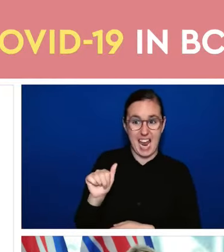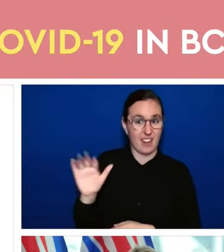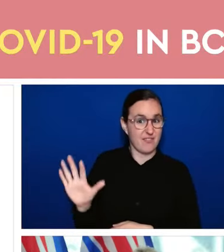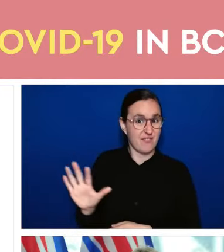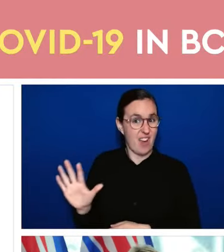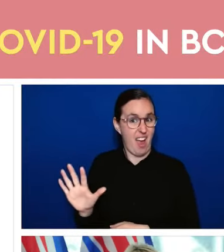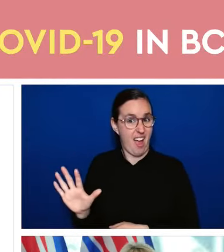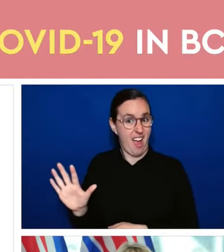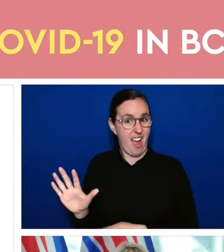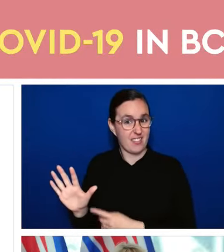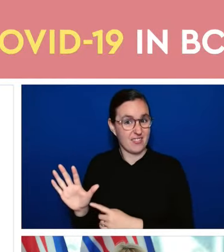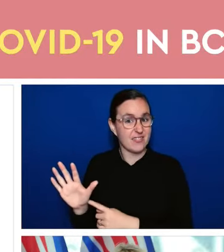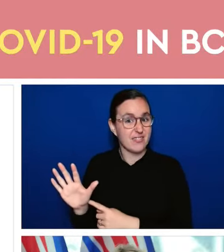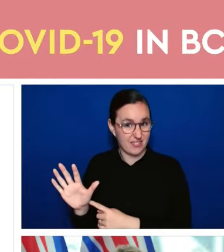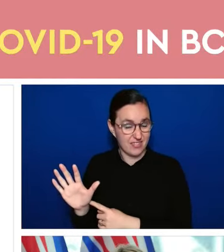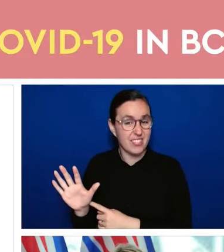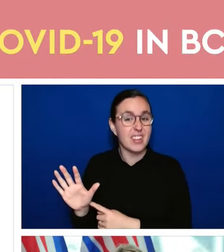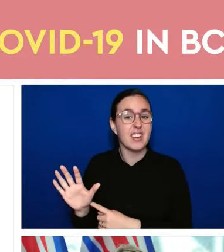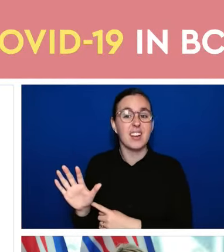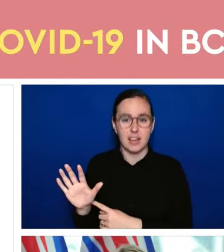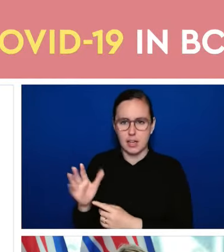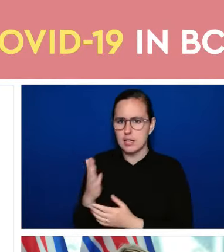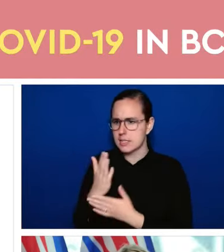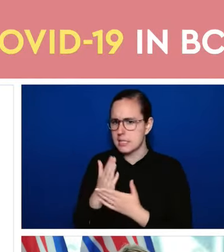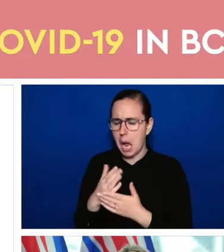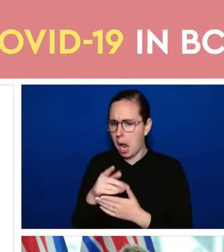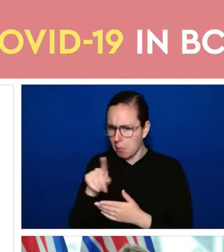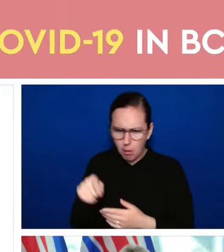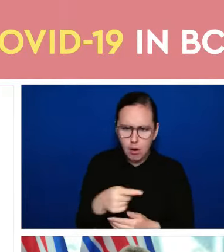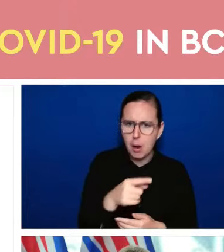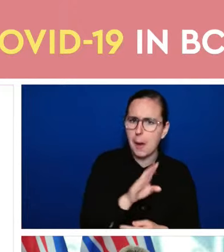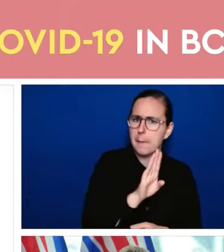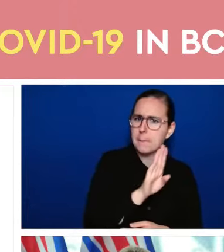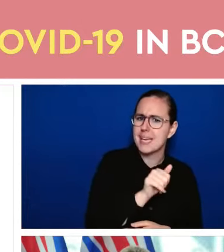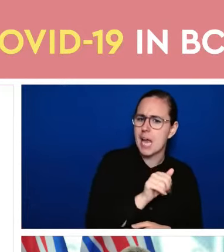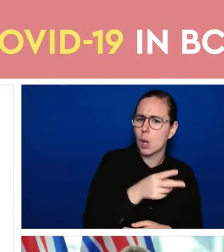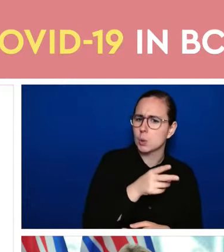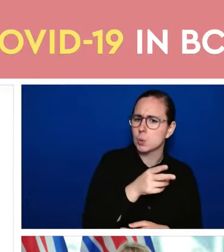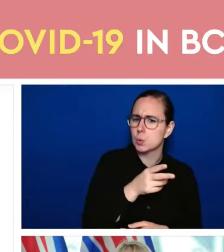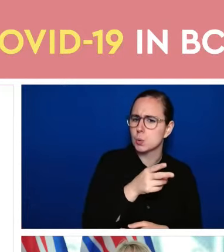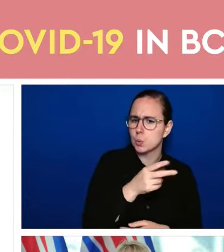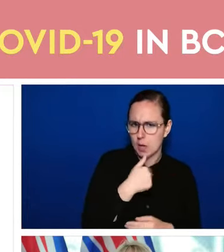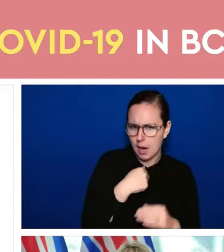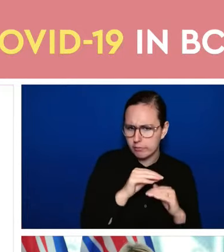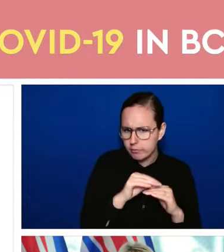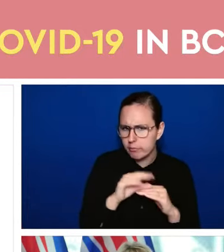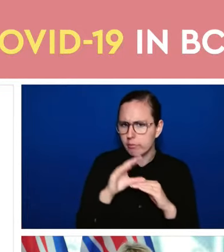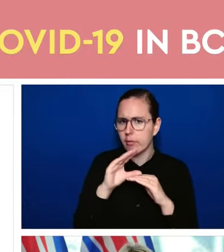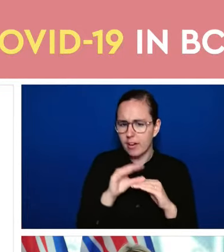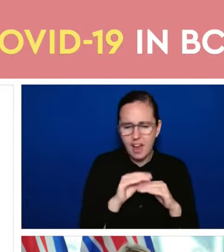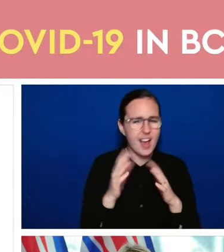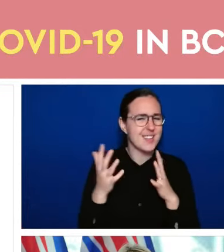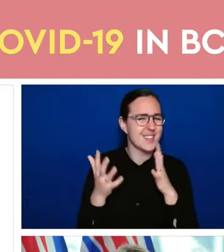that are more related to be able